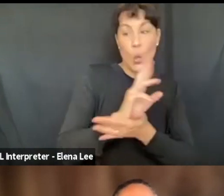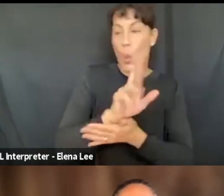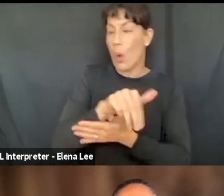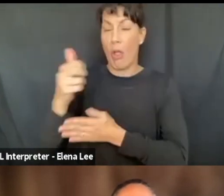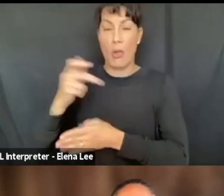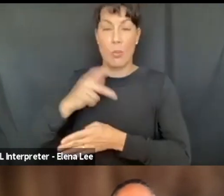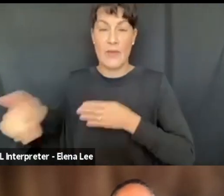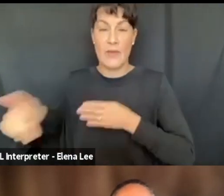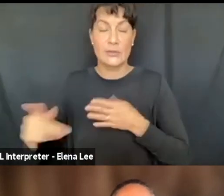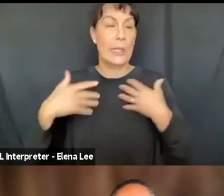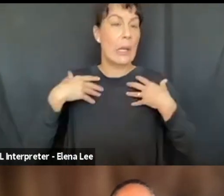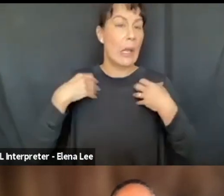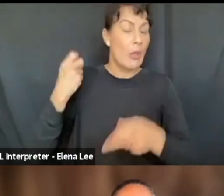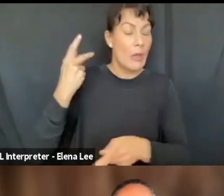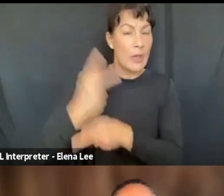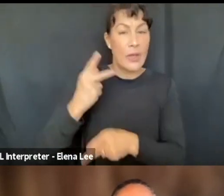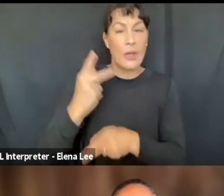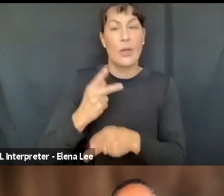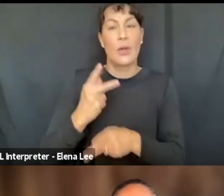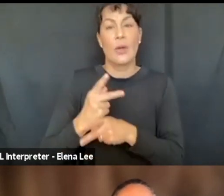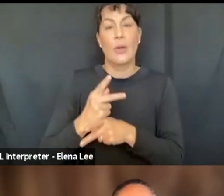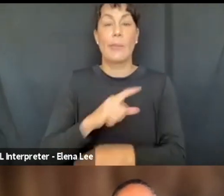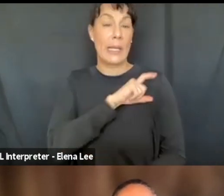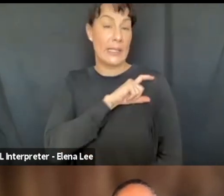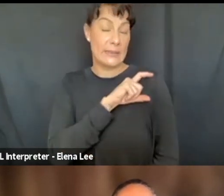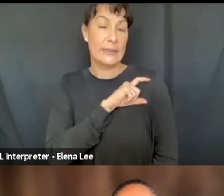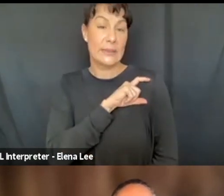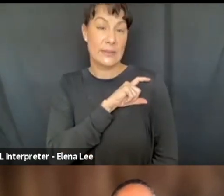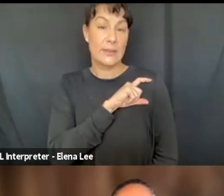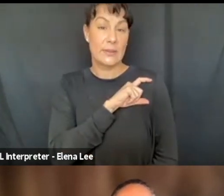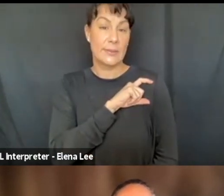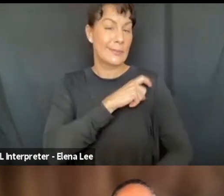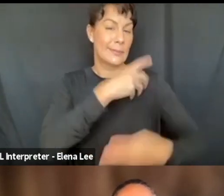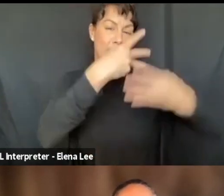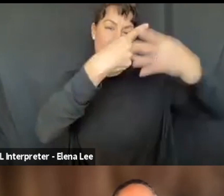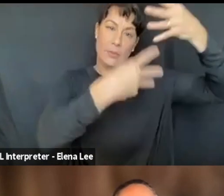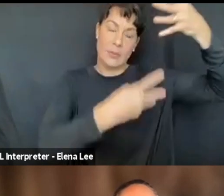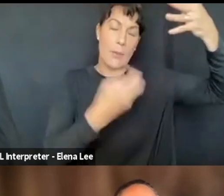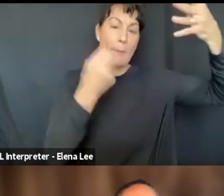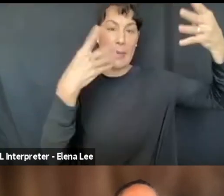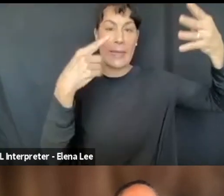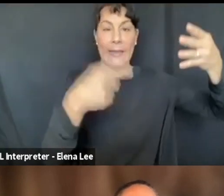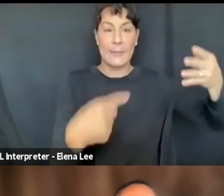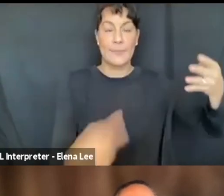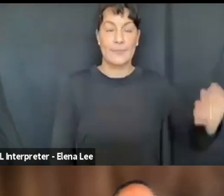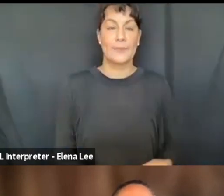healthcare, policing, the list goes on, that is a newer conversation